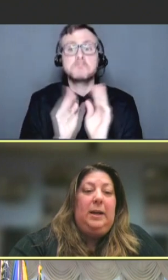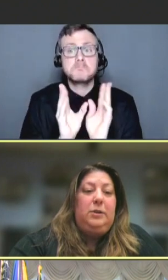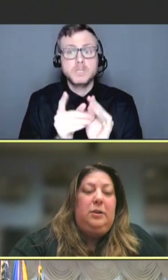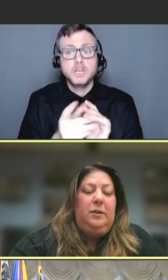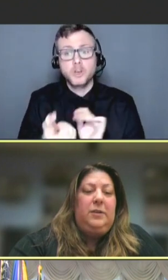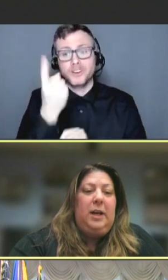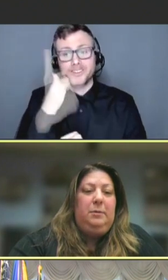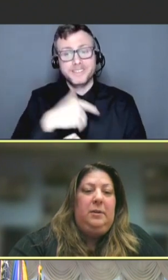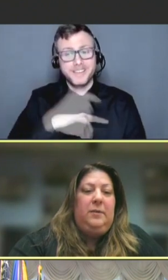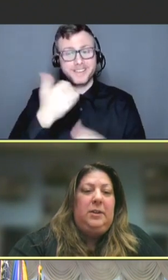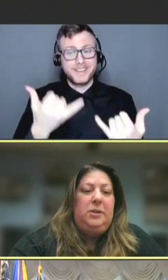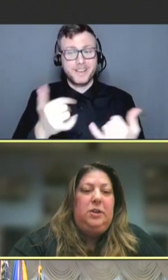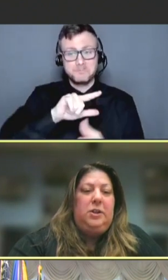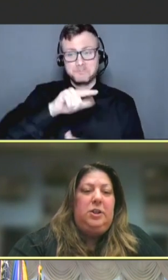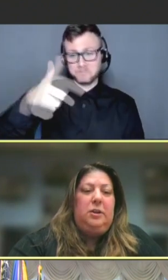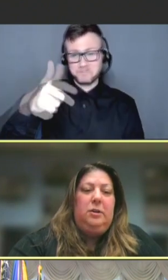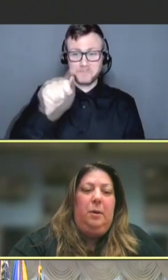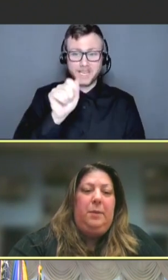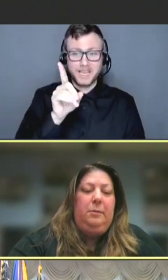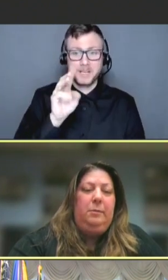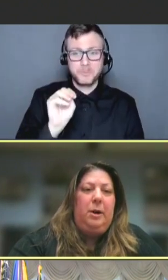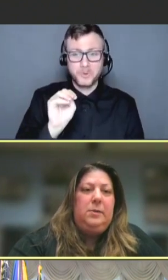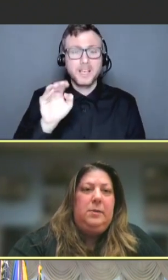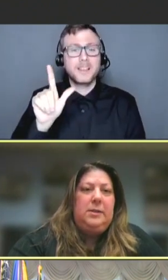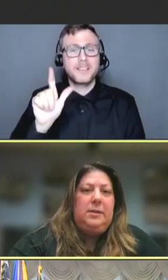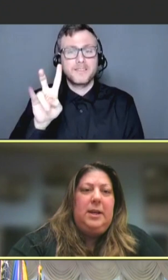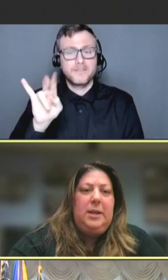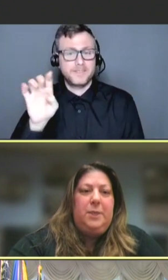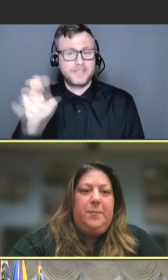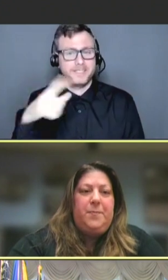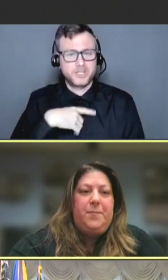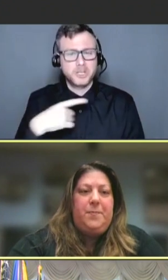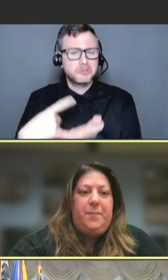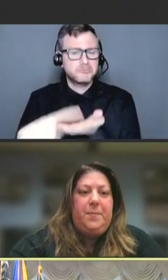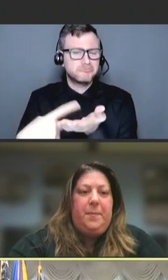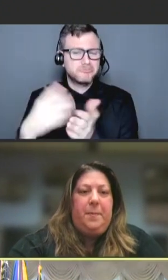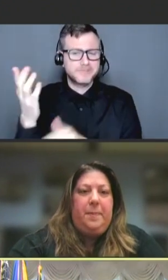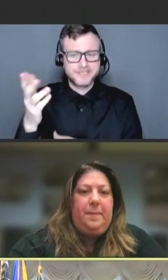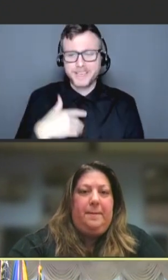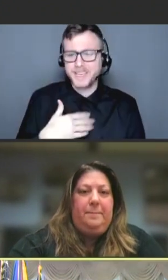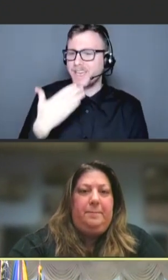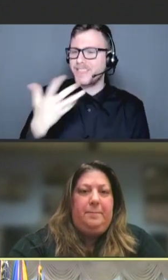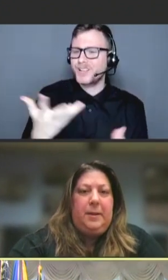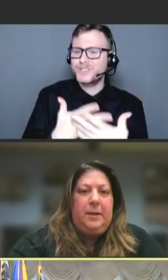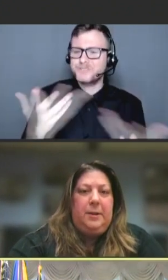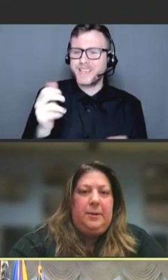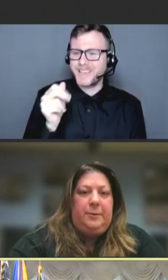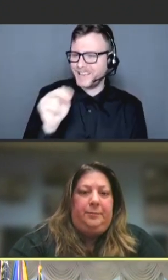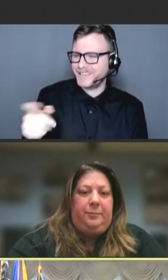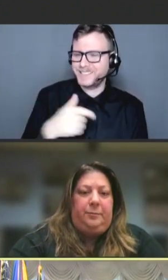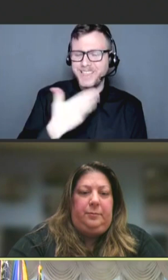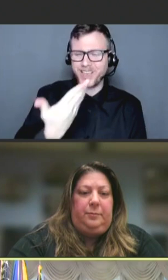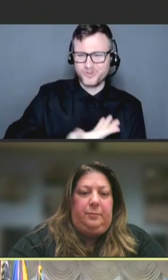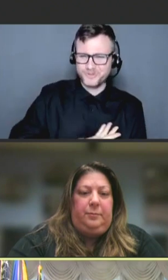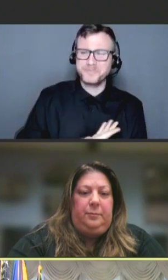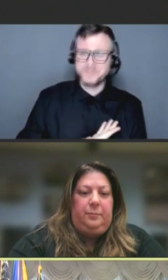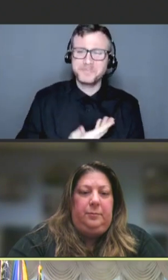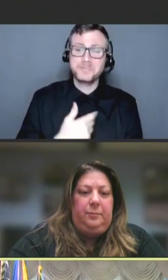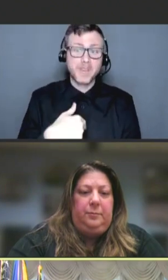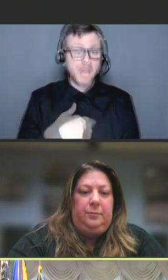I will turn it over to Admiral Levine, so she can share her opening remarks with us. Thank you. Rachel Levine: Well, thank you so much, Ann, for that introduction. I'm really very pleased